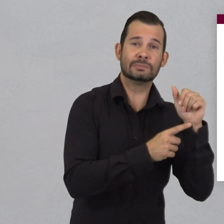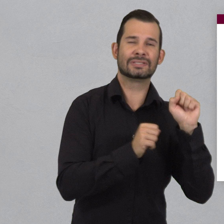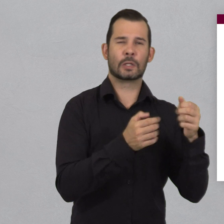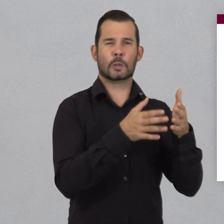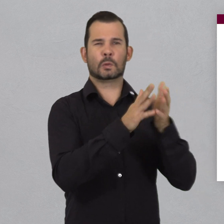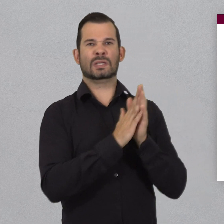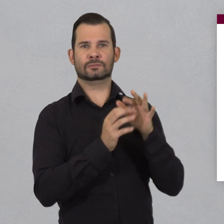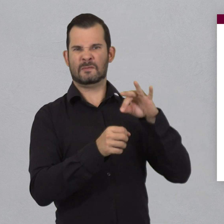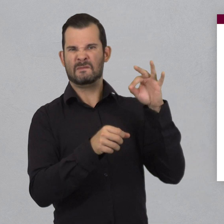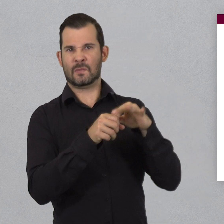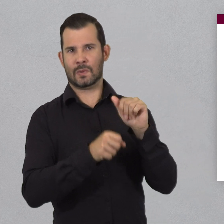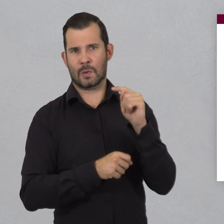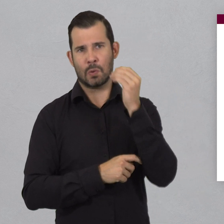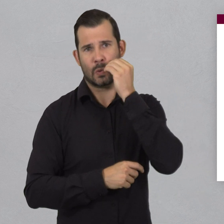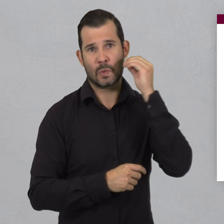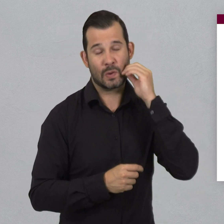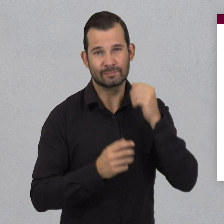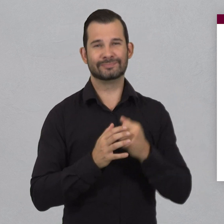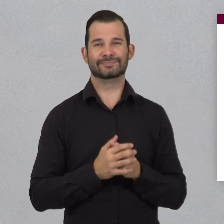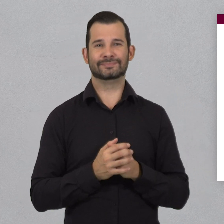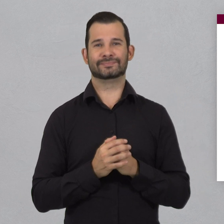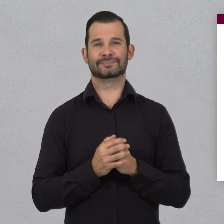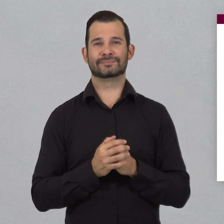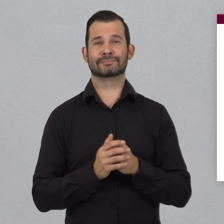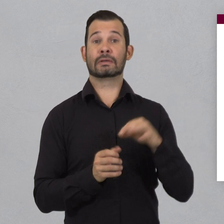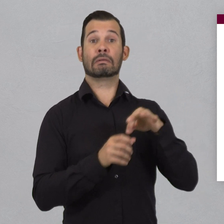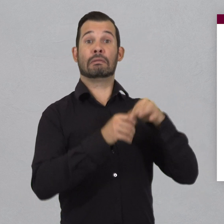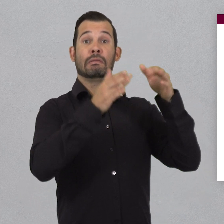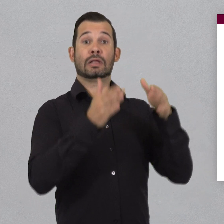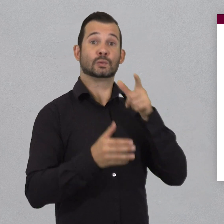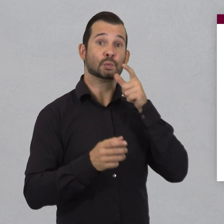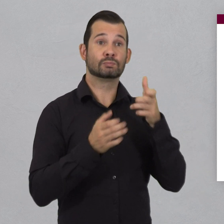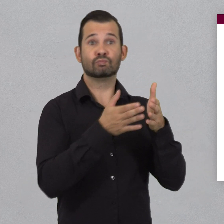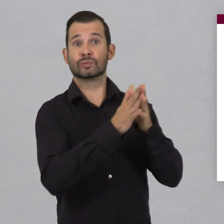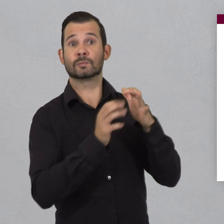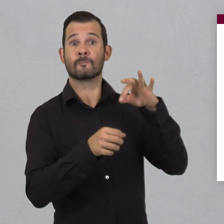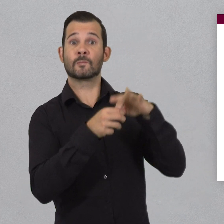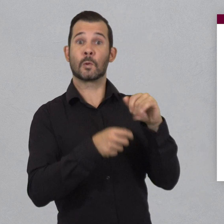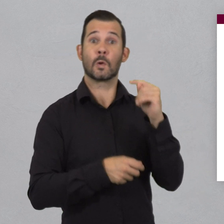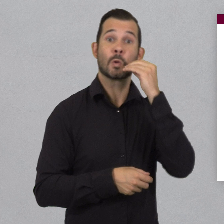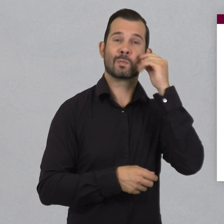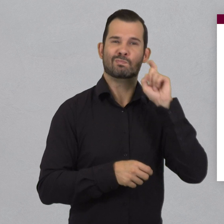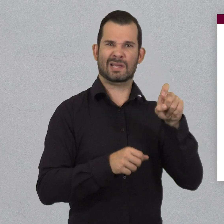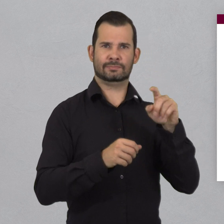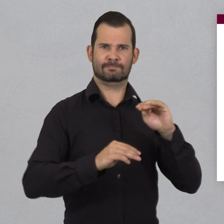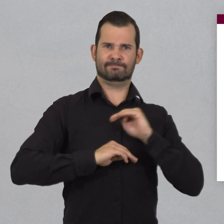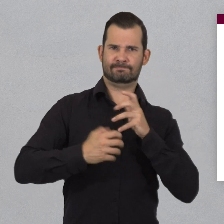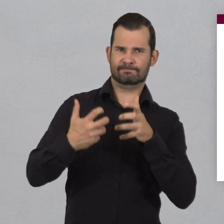disability can request to vote at home. Electors who request to vote at home